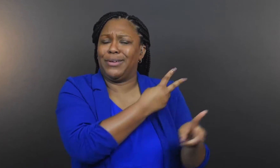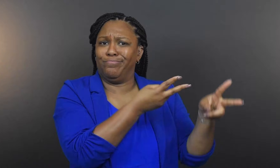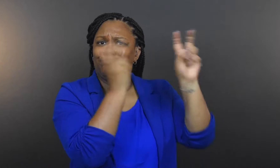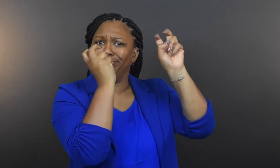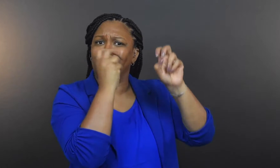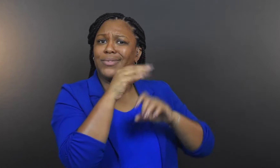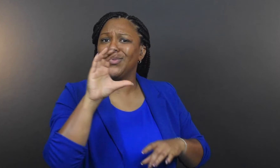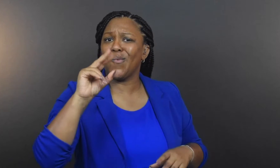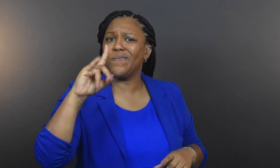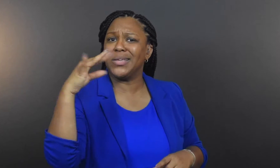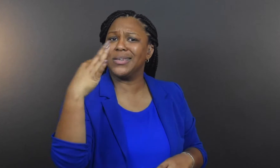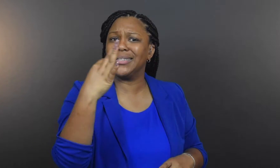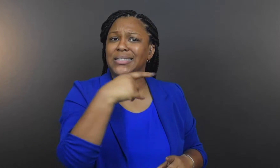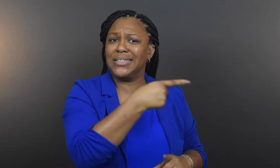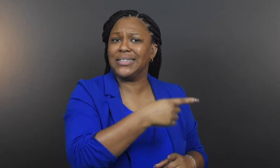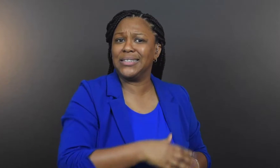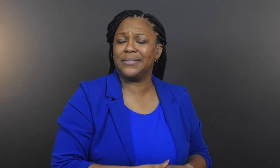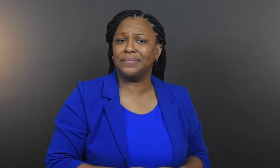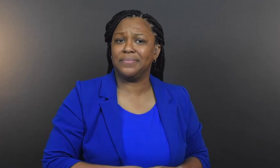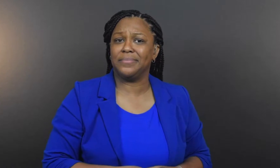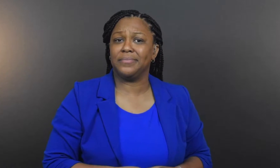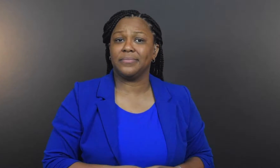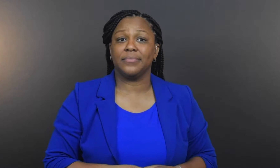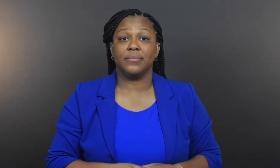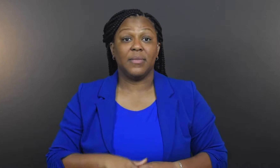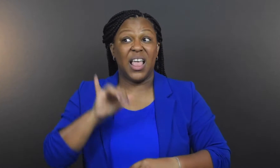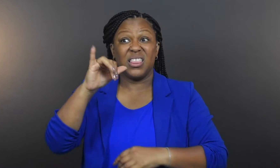with COVID-19.